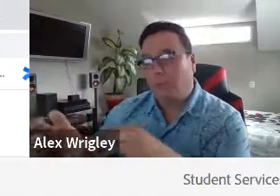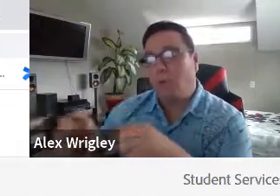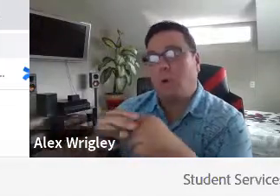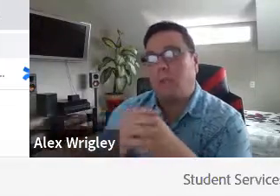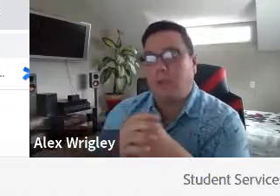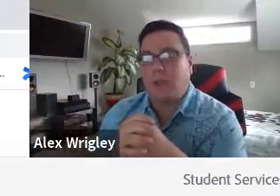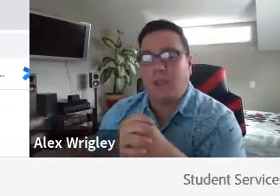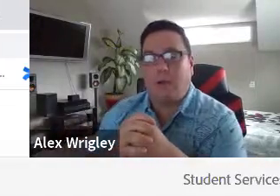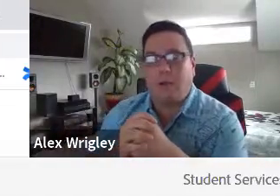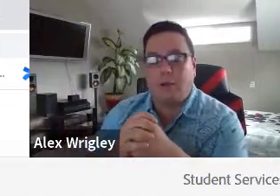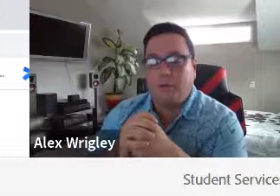the work account here.